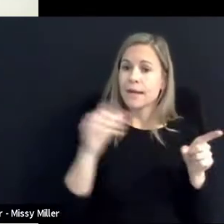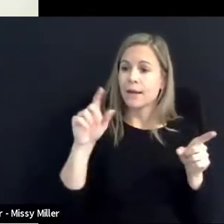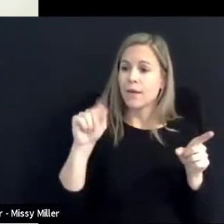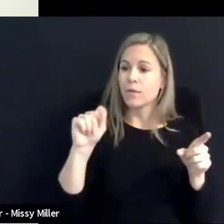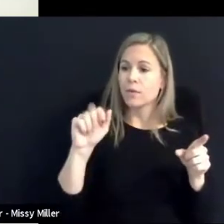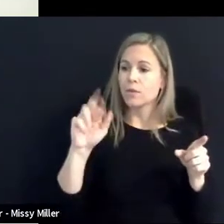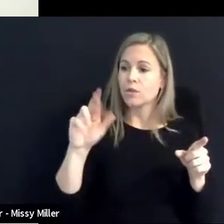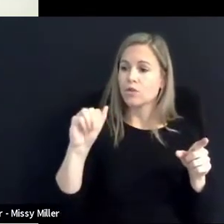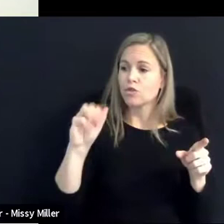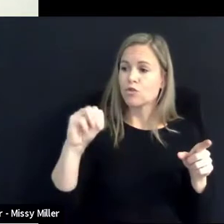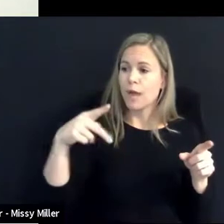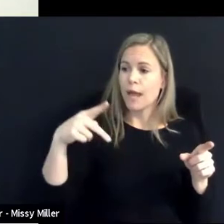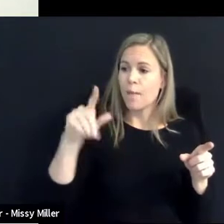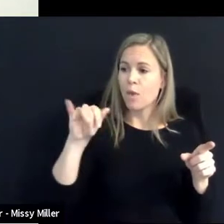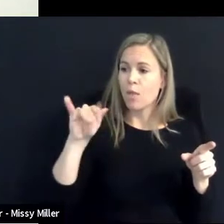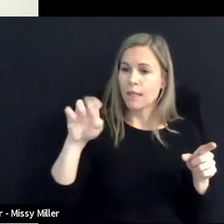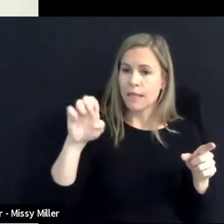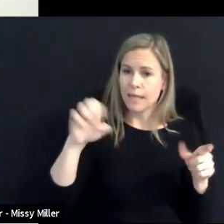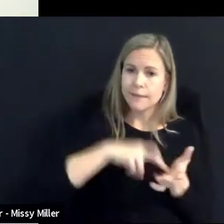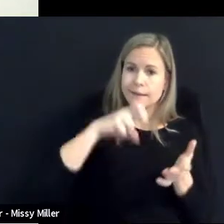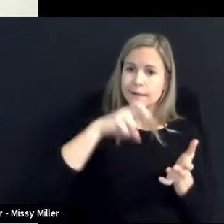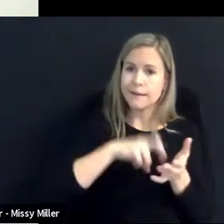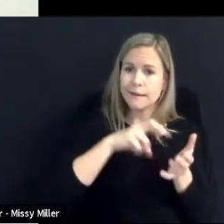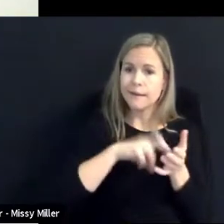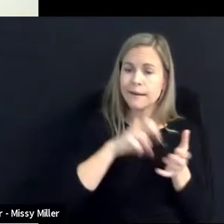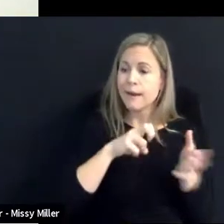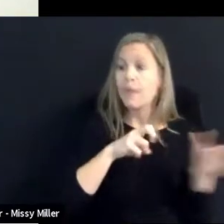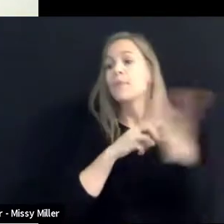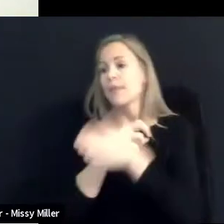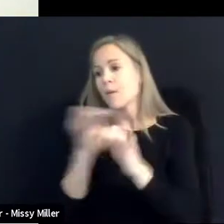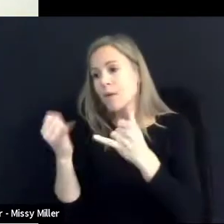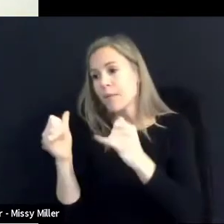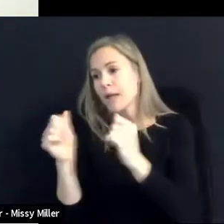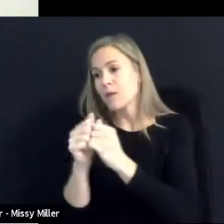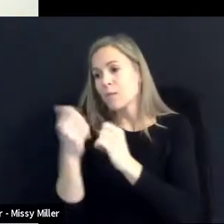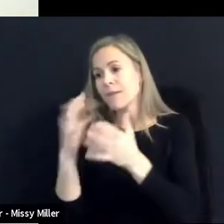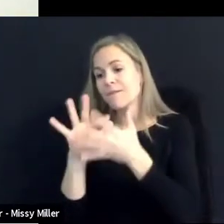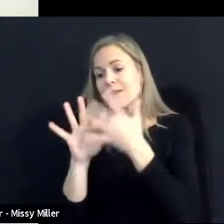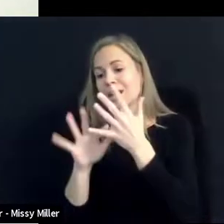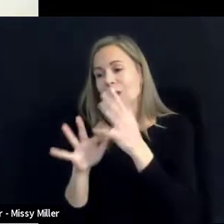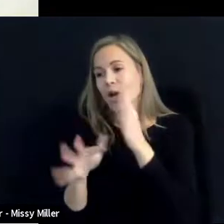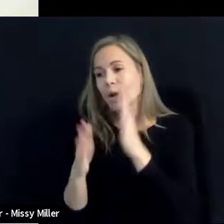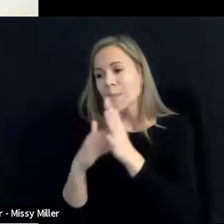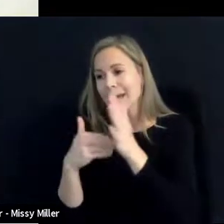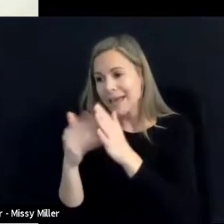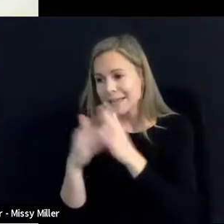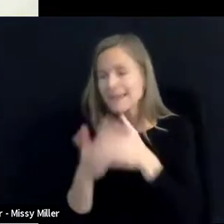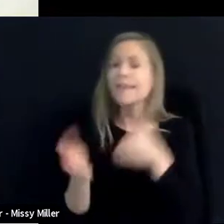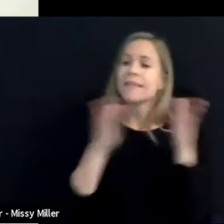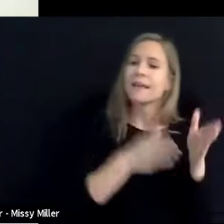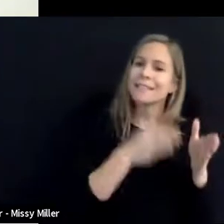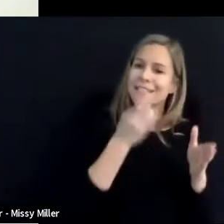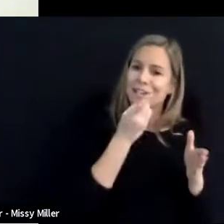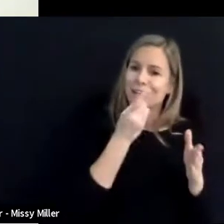and then we played with finger paints, and then you had dinner. I mean, you can re you review those kinds of things.